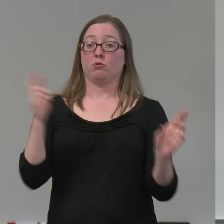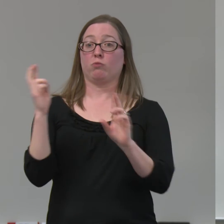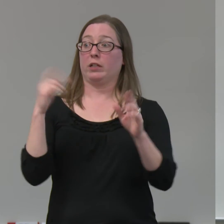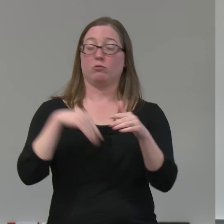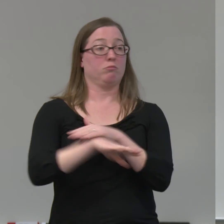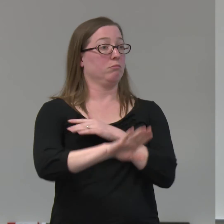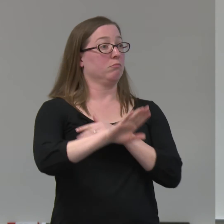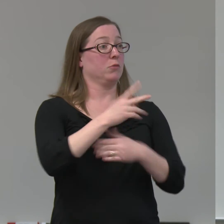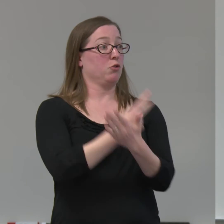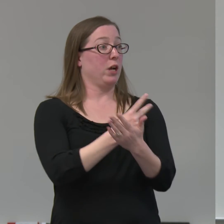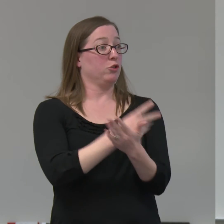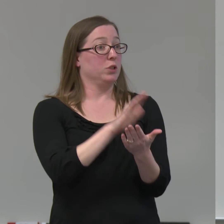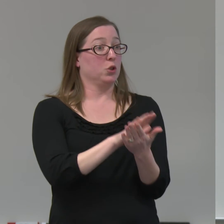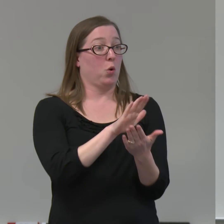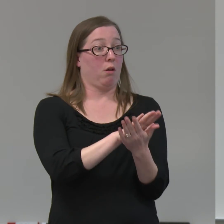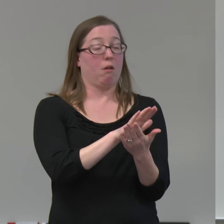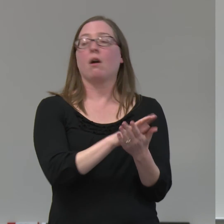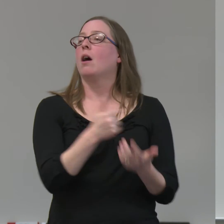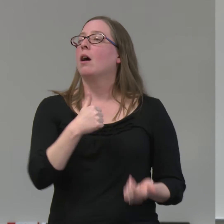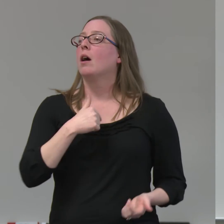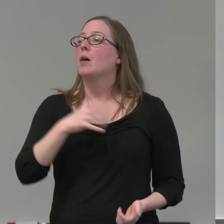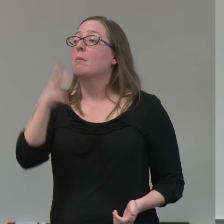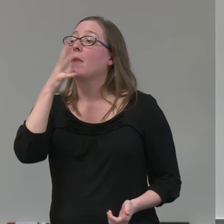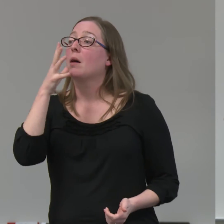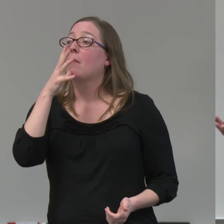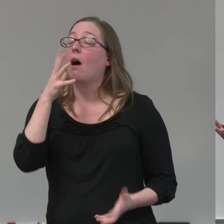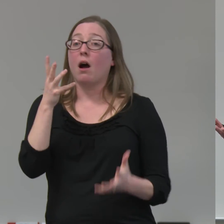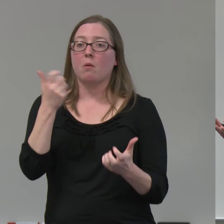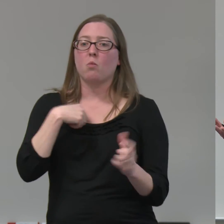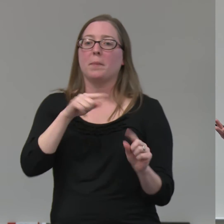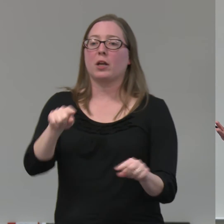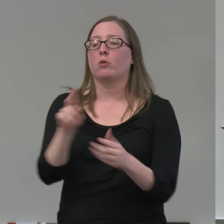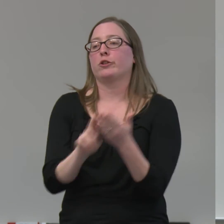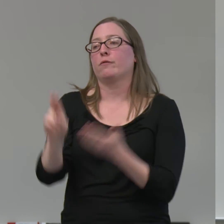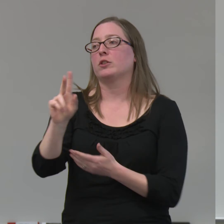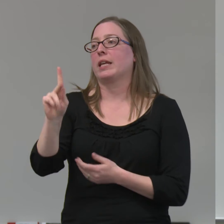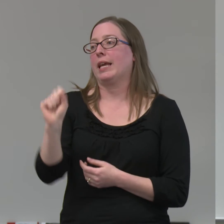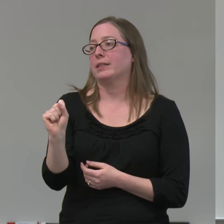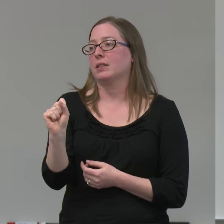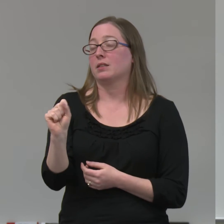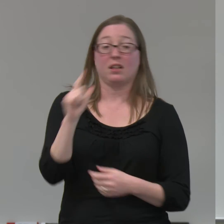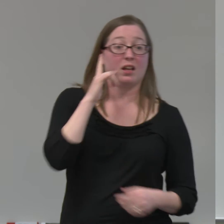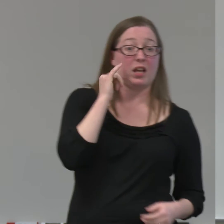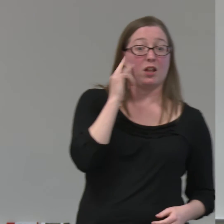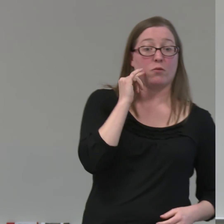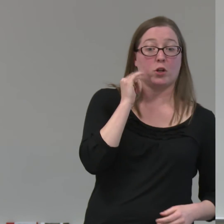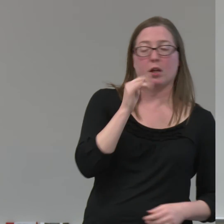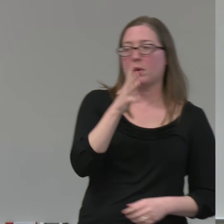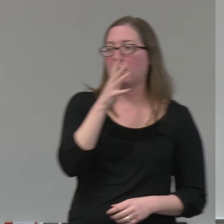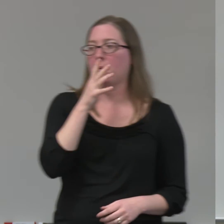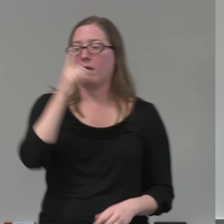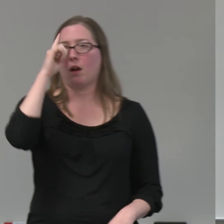my mother wanted me to go to the University of Kansas. Not surprisingly, she thought California was a big evil in the West